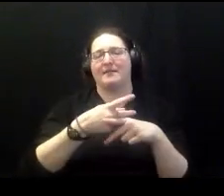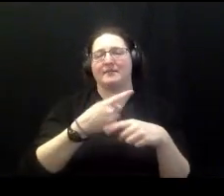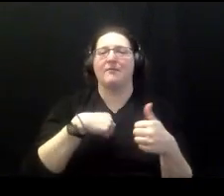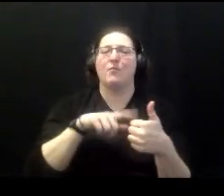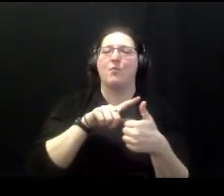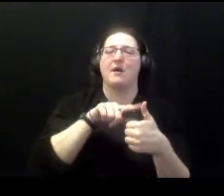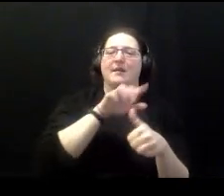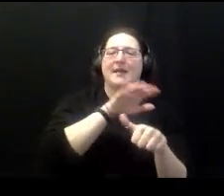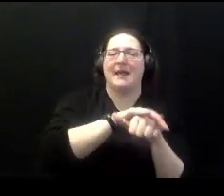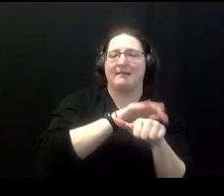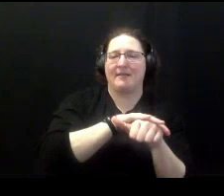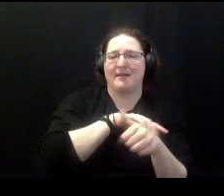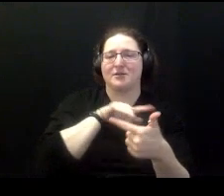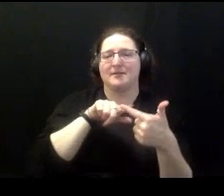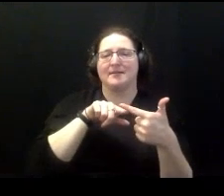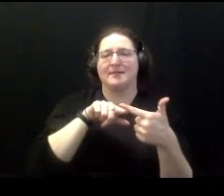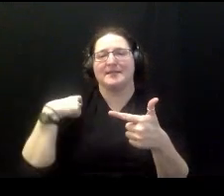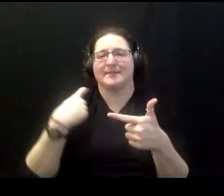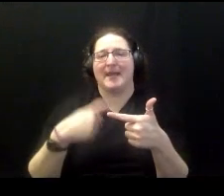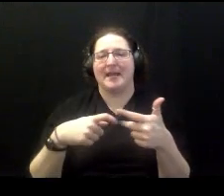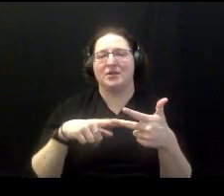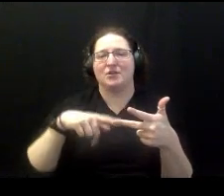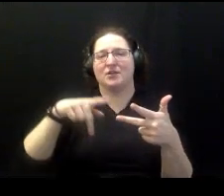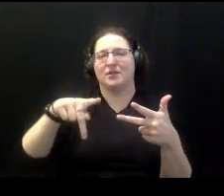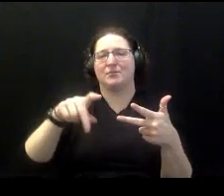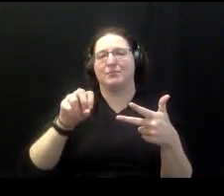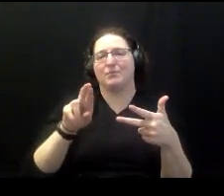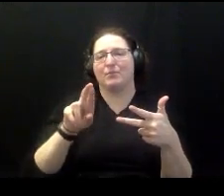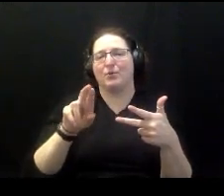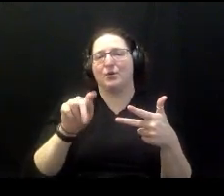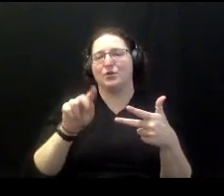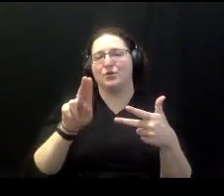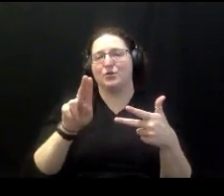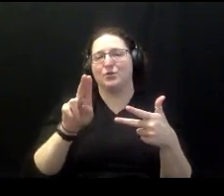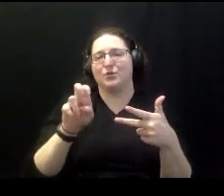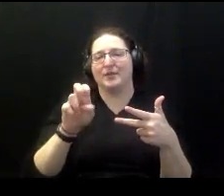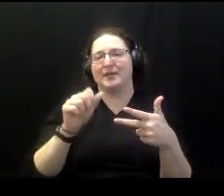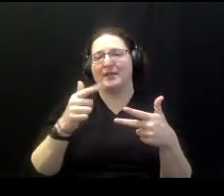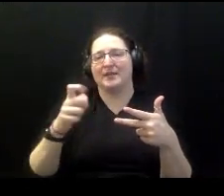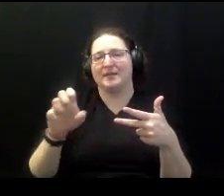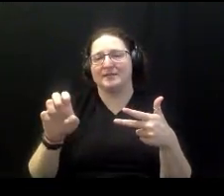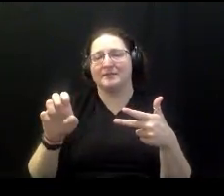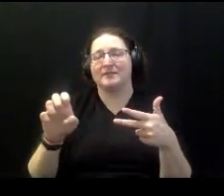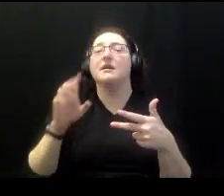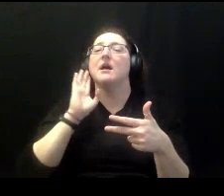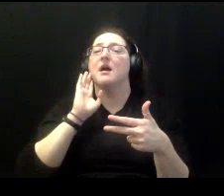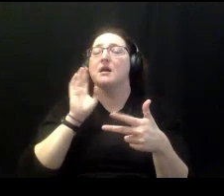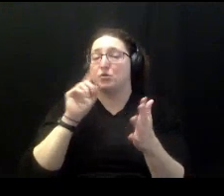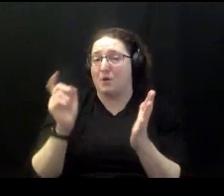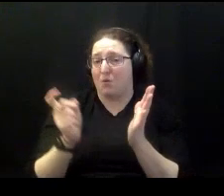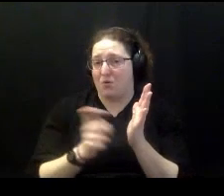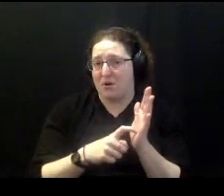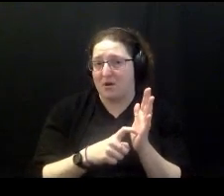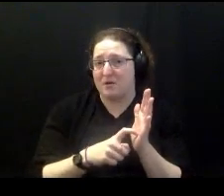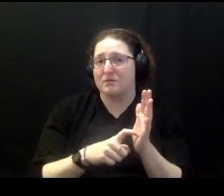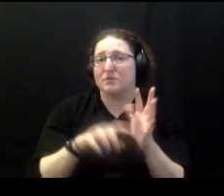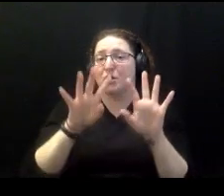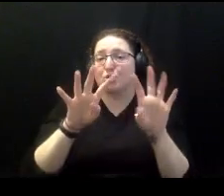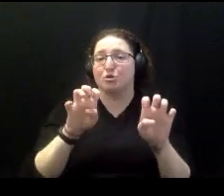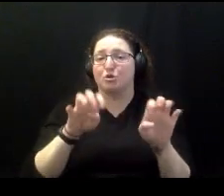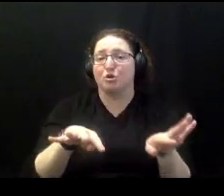English, one in Spanish, and one in Portuguese. You will note that the survey structure is